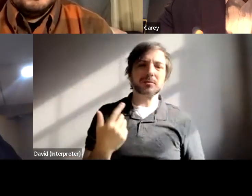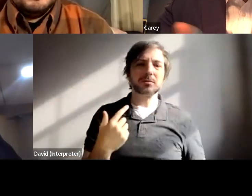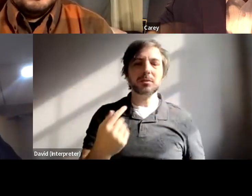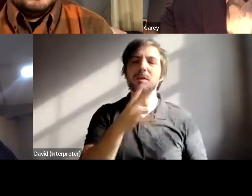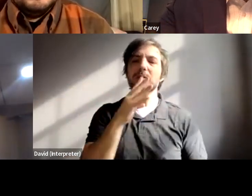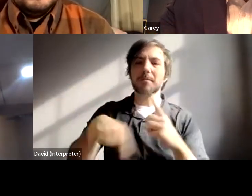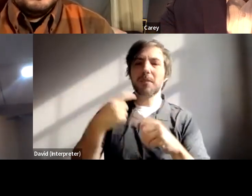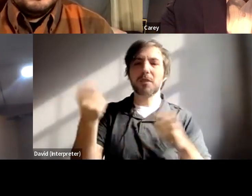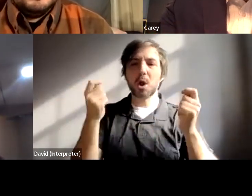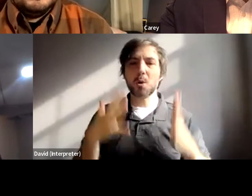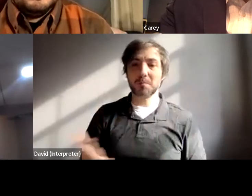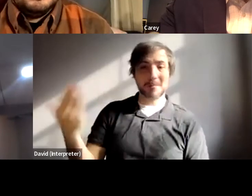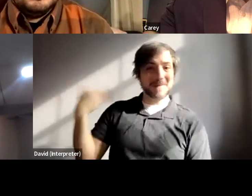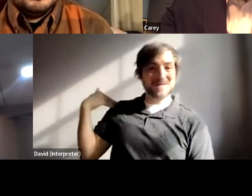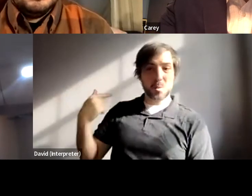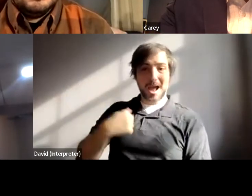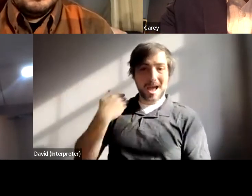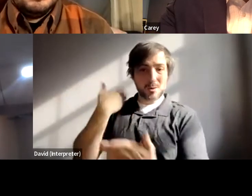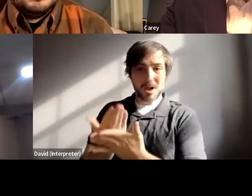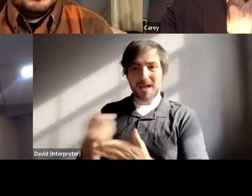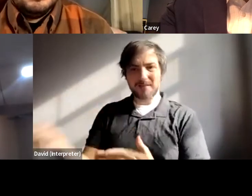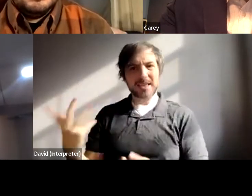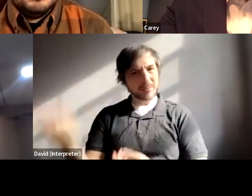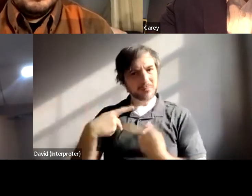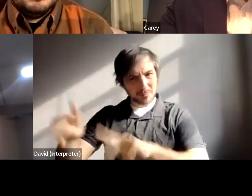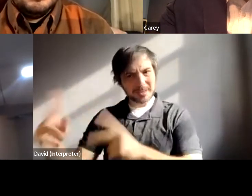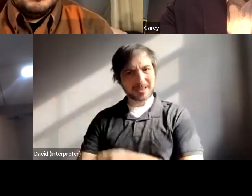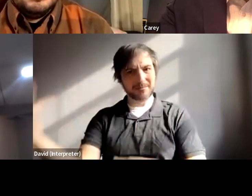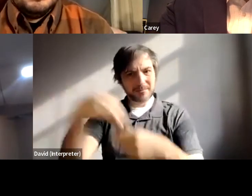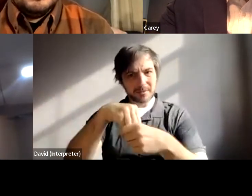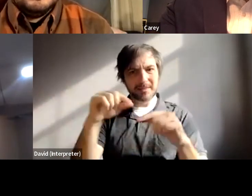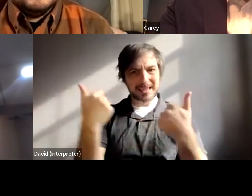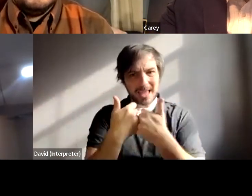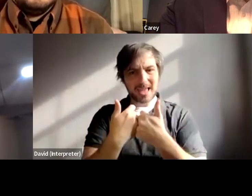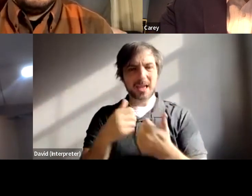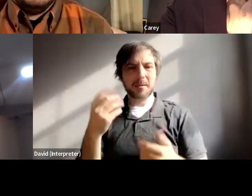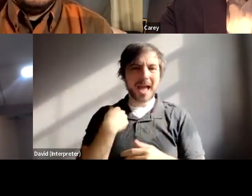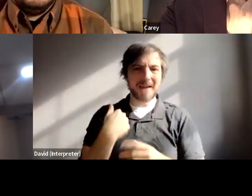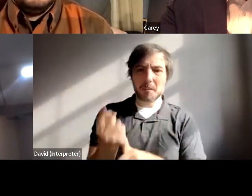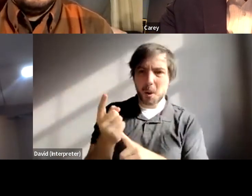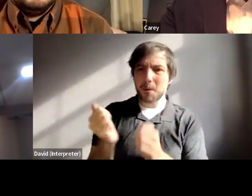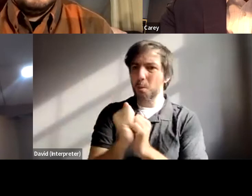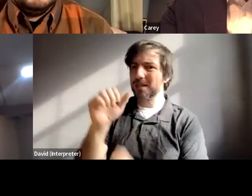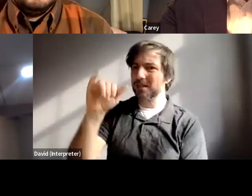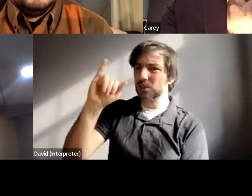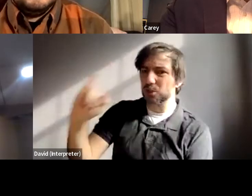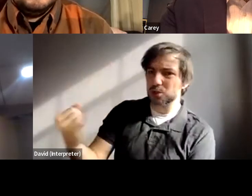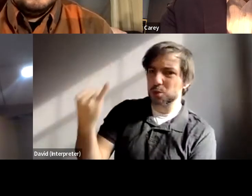there did allow him to play in a game and have a moment with the JV and all of those things. Those things are definitely important